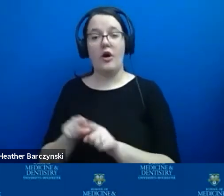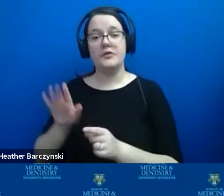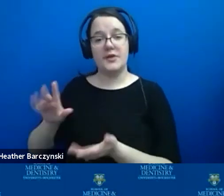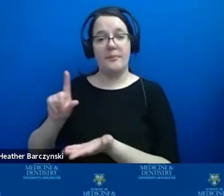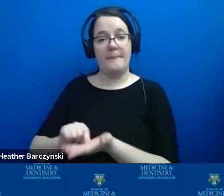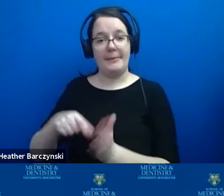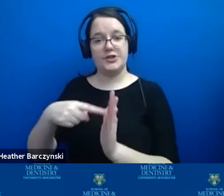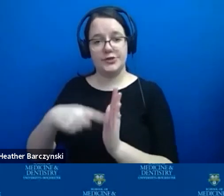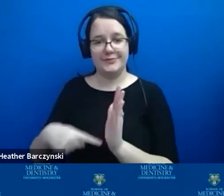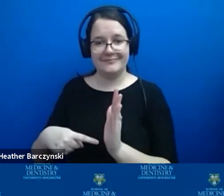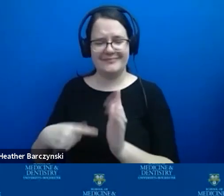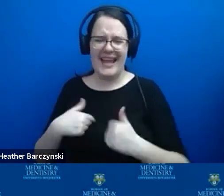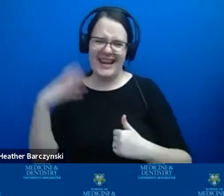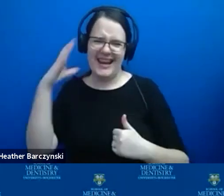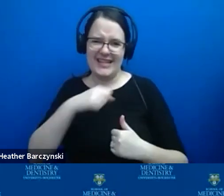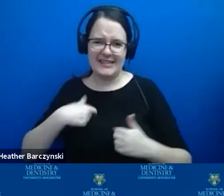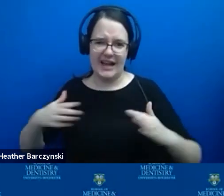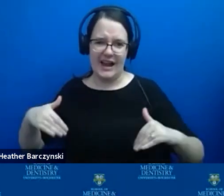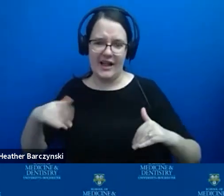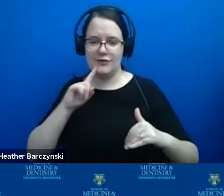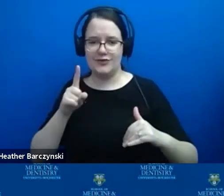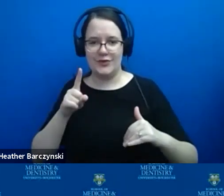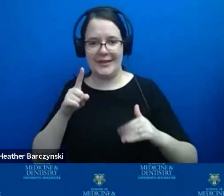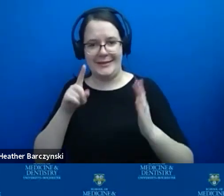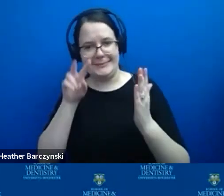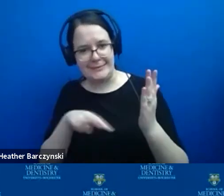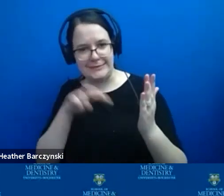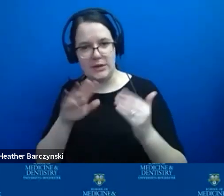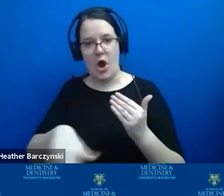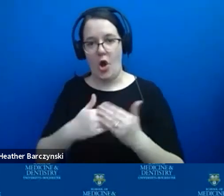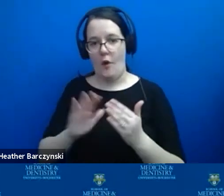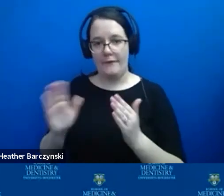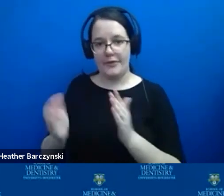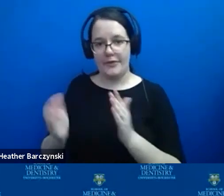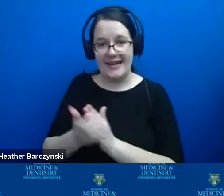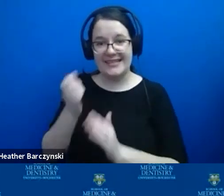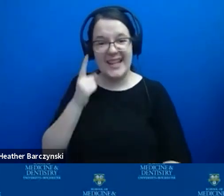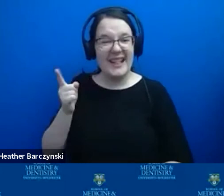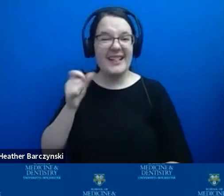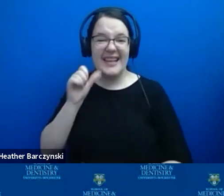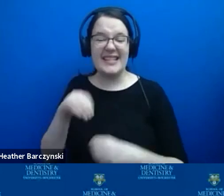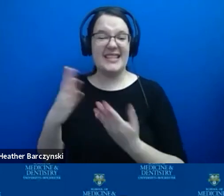guess i haven't scrutinized all the appendices they didn't give age-specific efficacy um